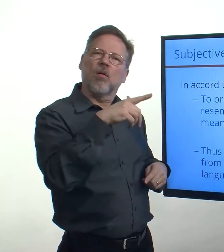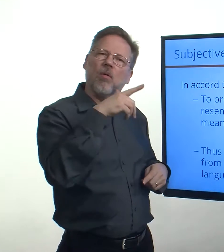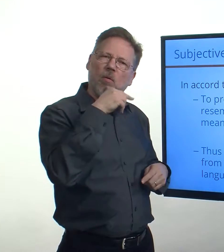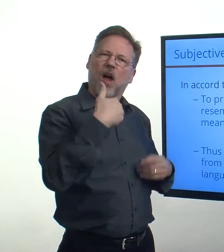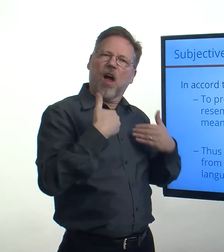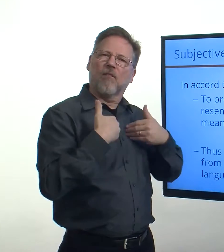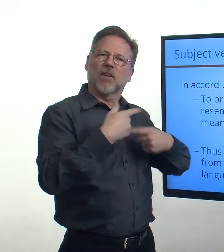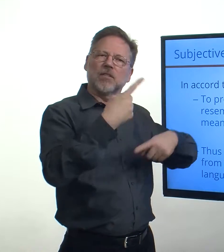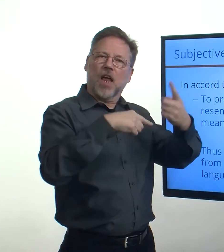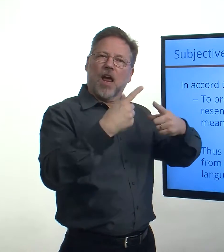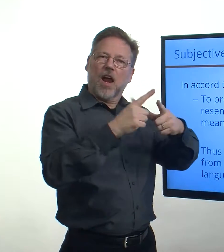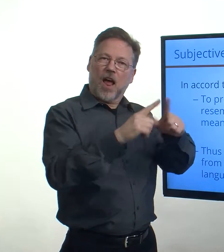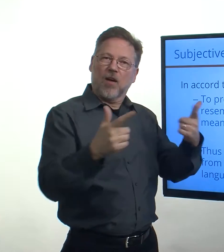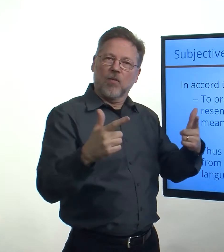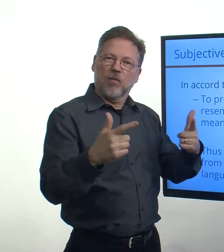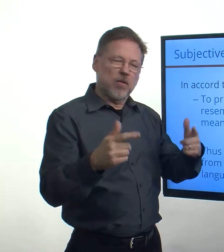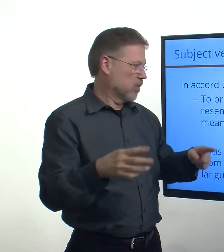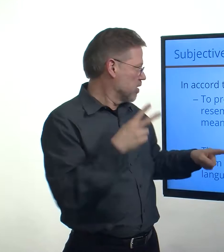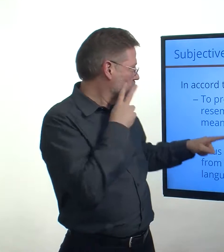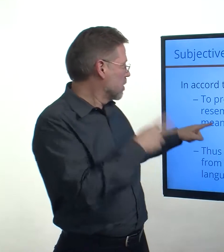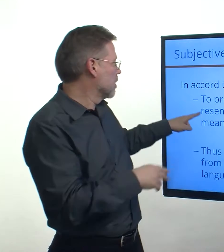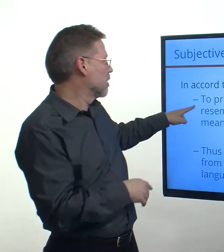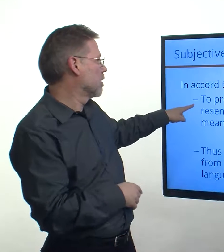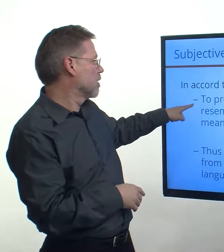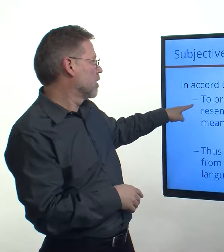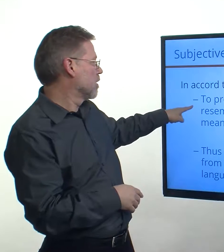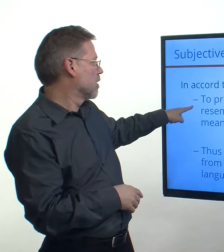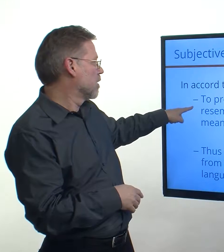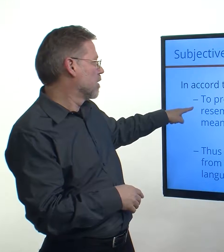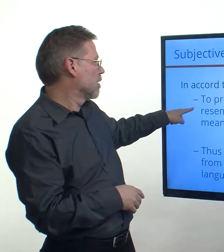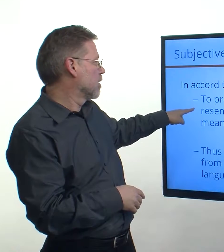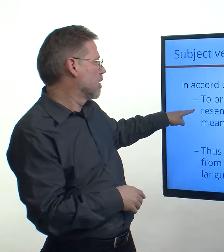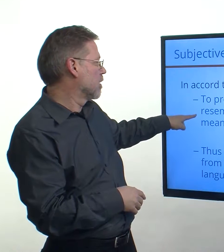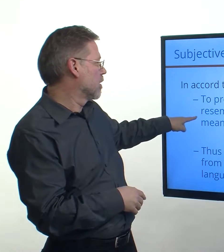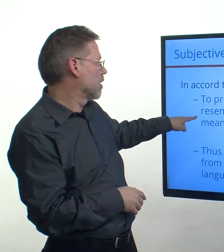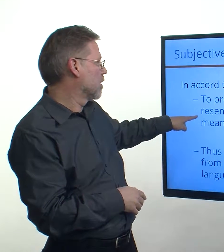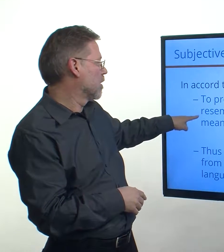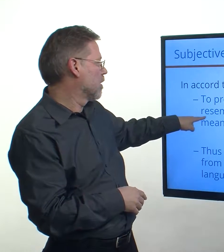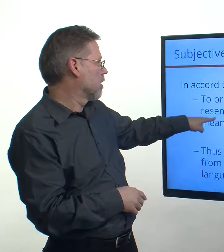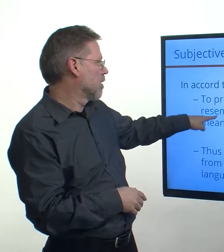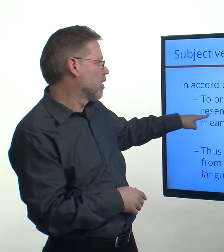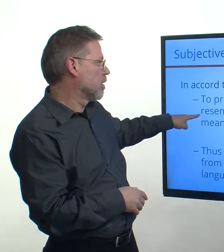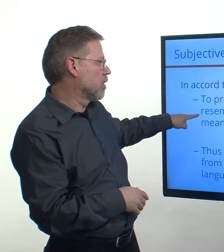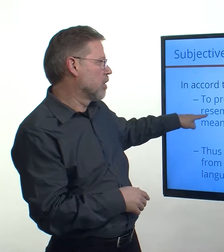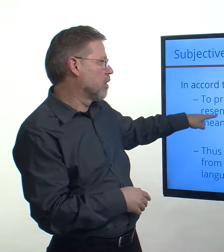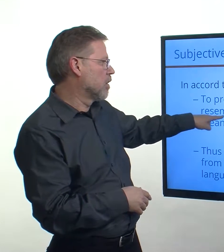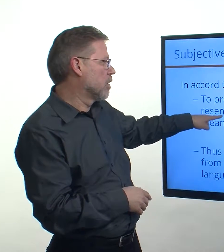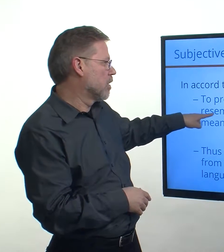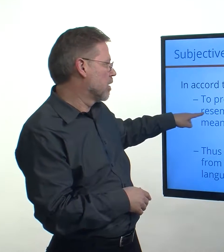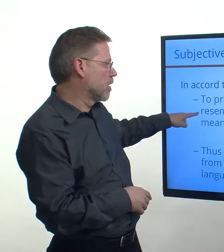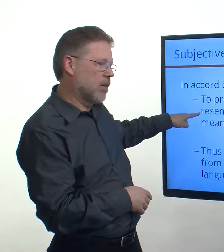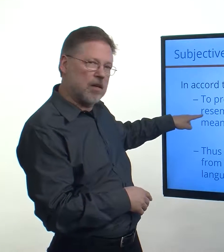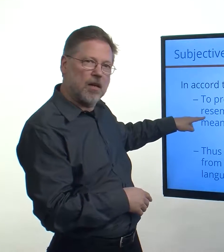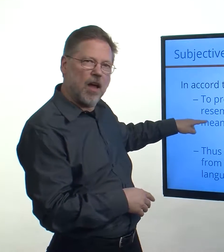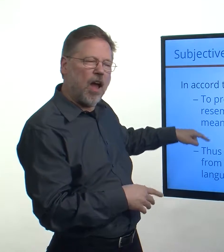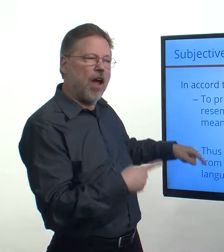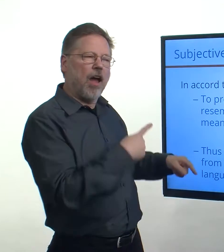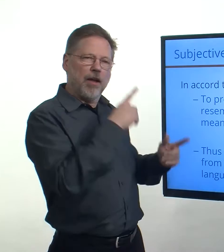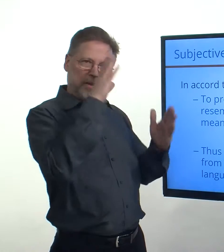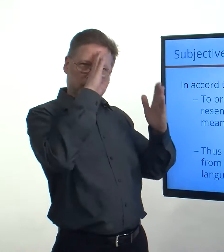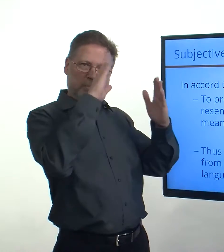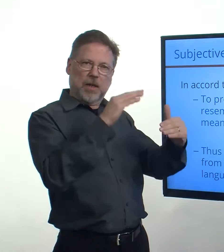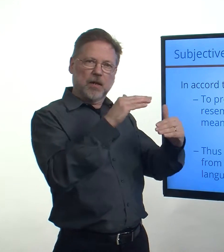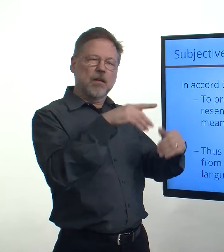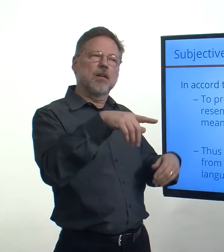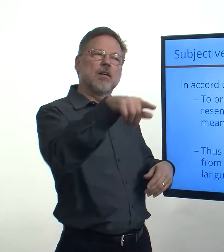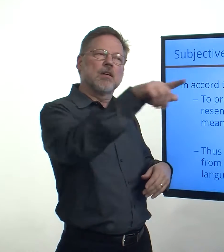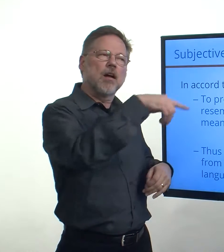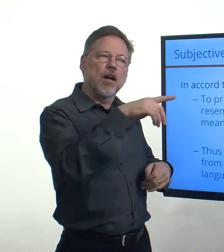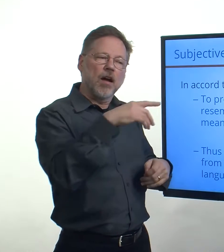would rely on resemblance of signs to items in the real world, both in form and meaning.